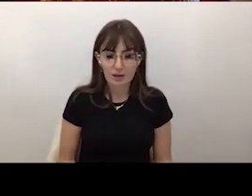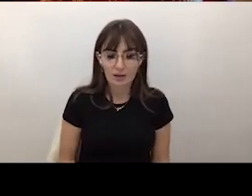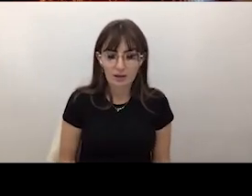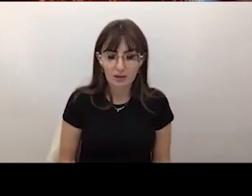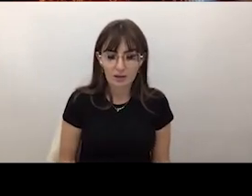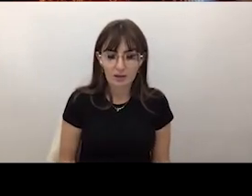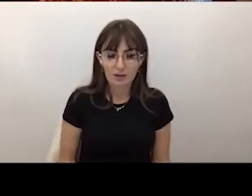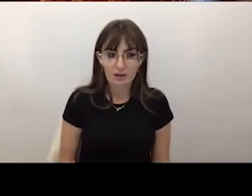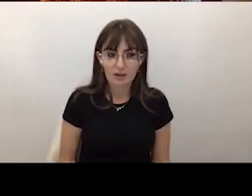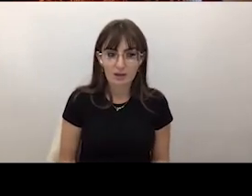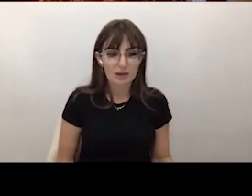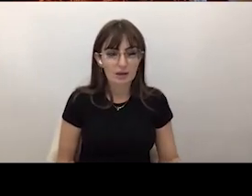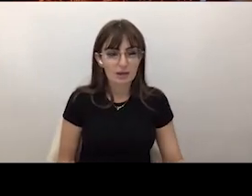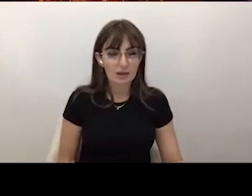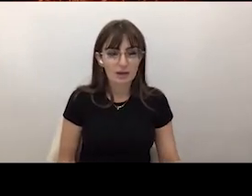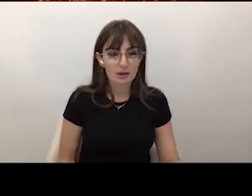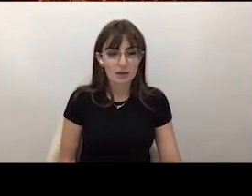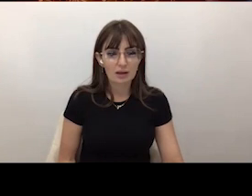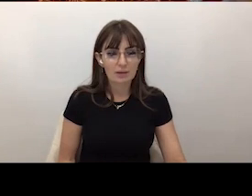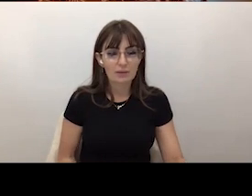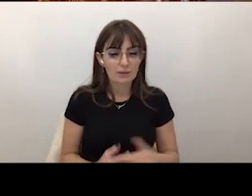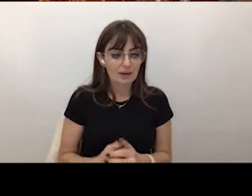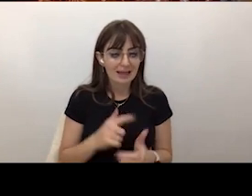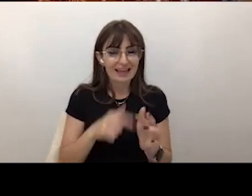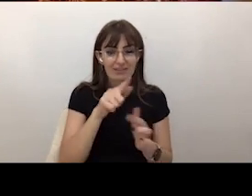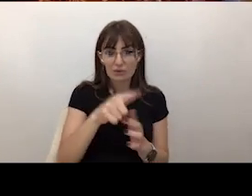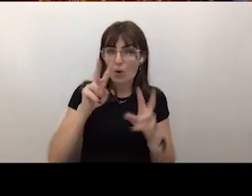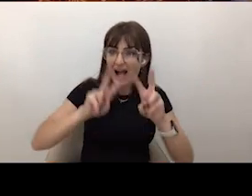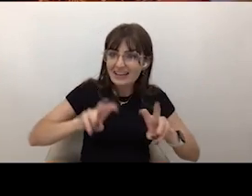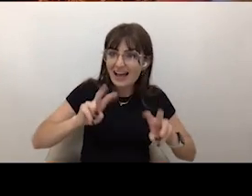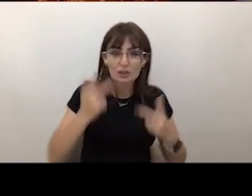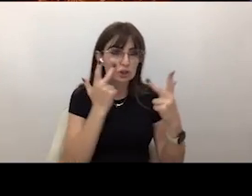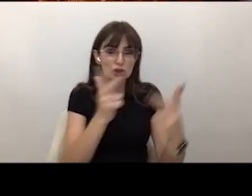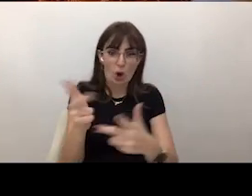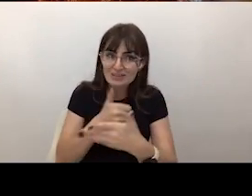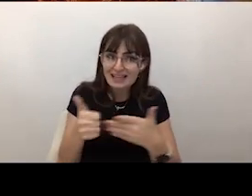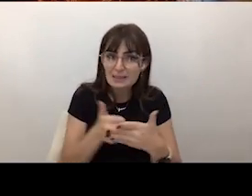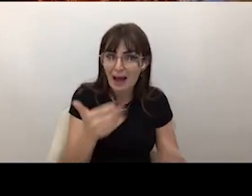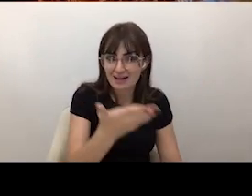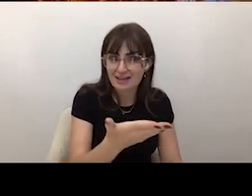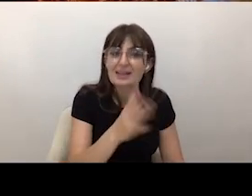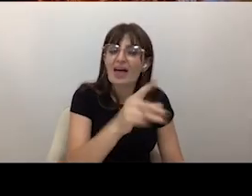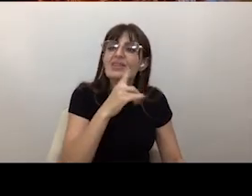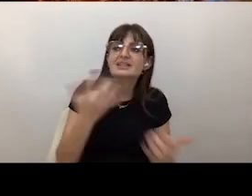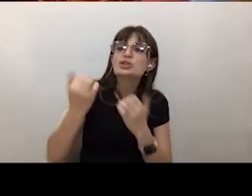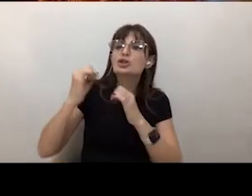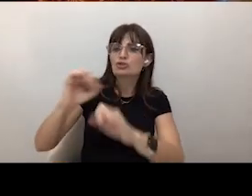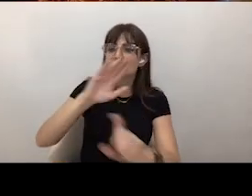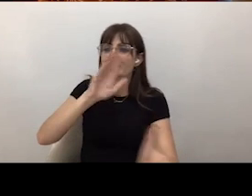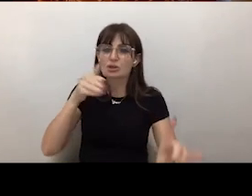is that if you're analysis shows these patterns, this is the strategic approach that you can take,